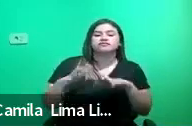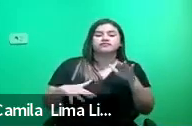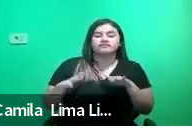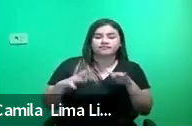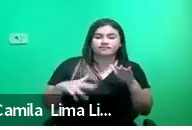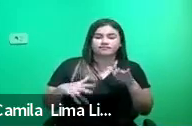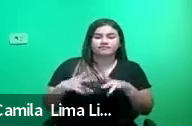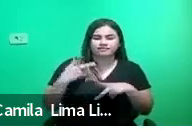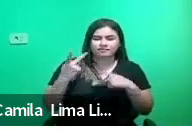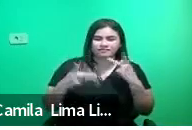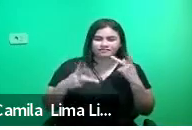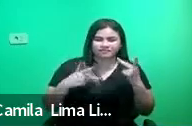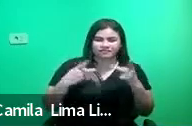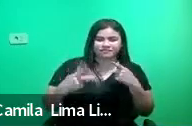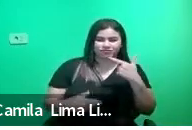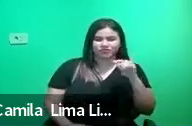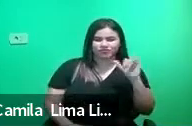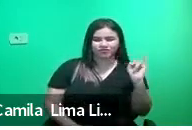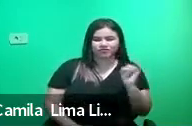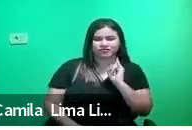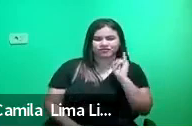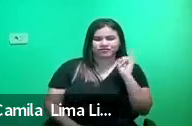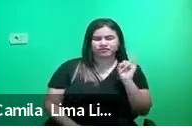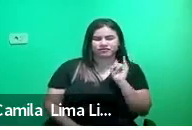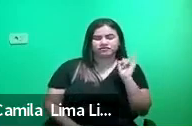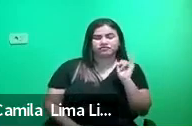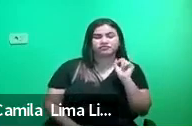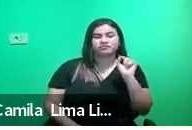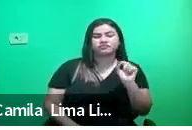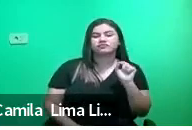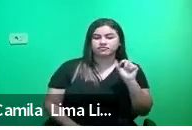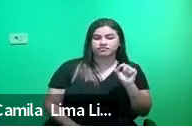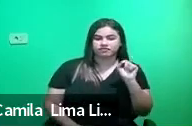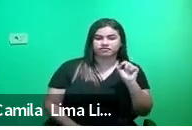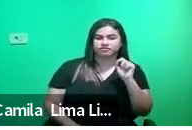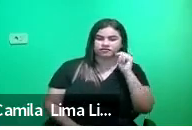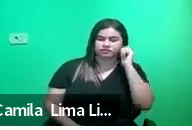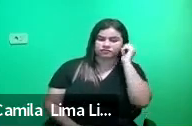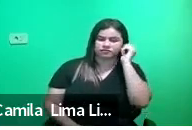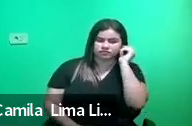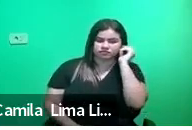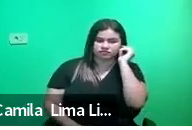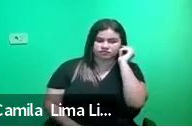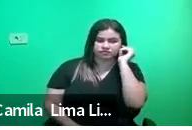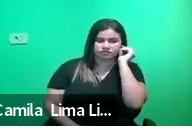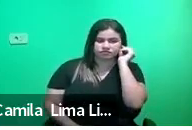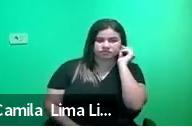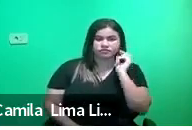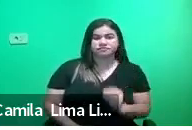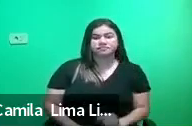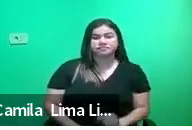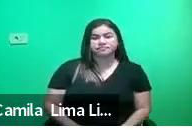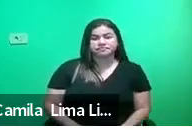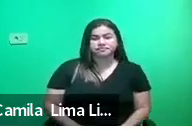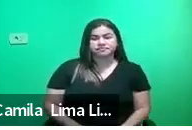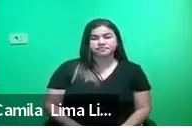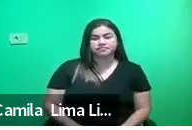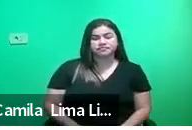key passage in the account , where where where, where, I think the the where, where I think, the the problem is raised Most at its most